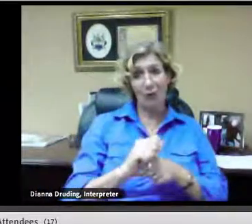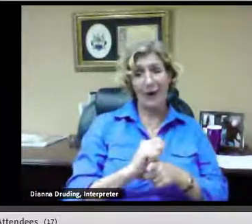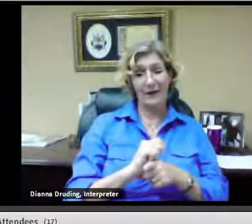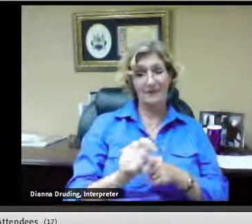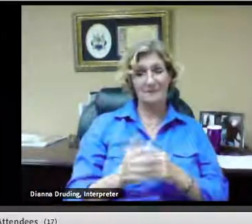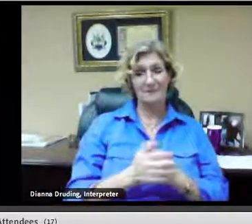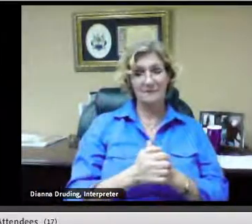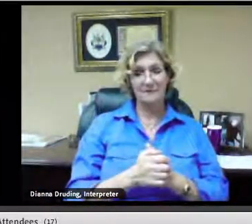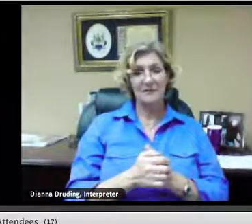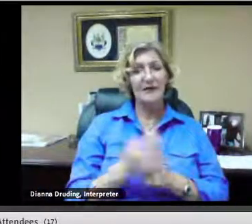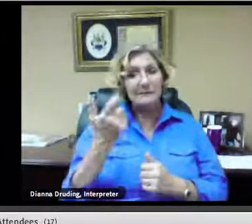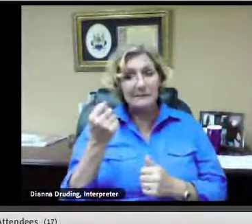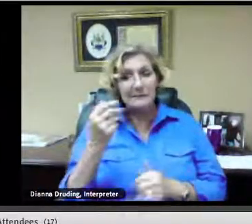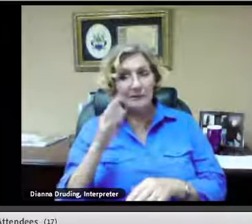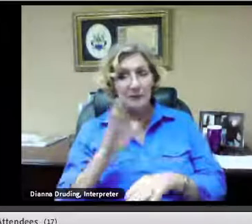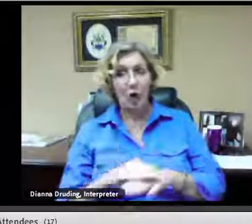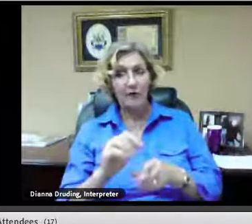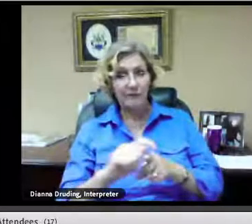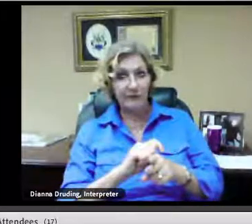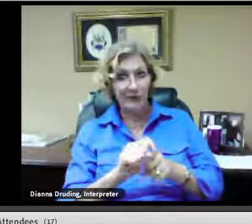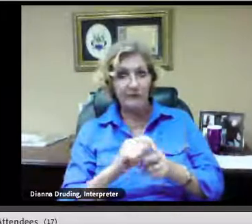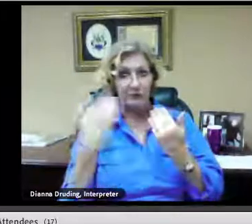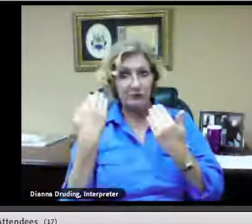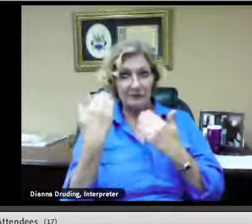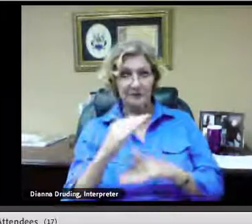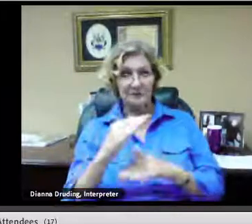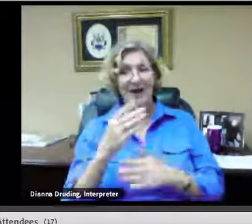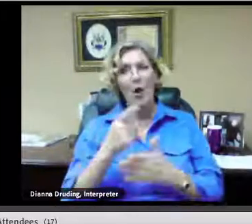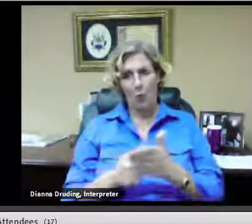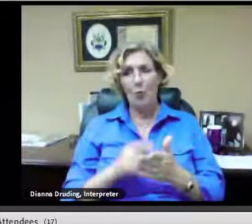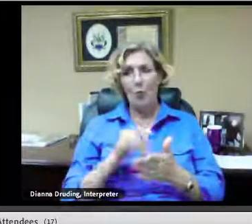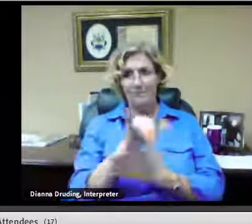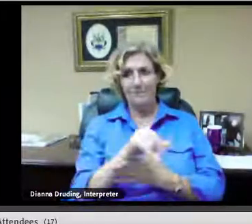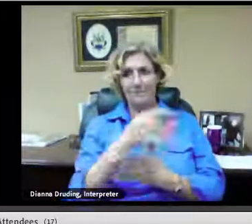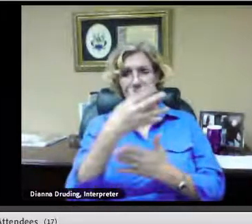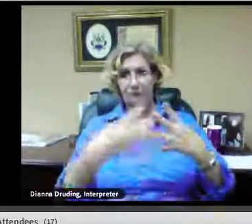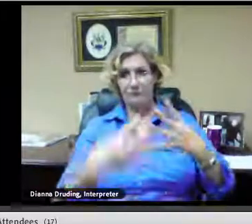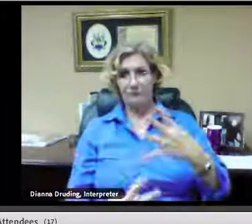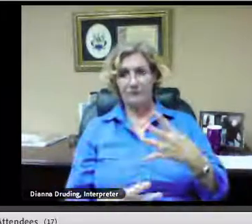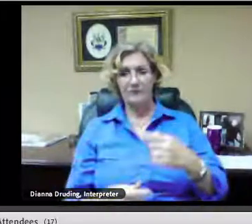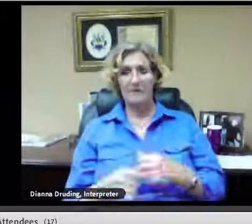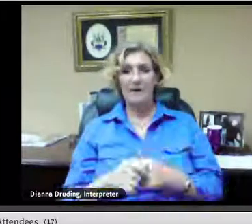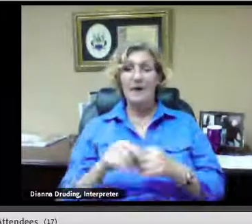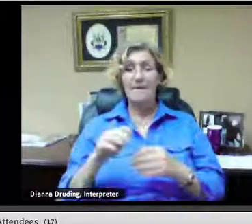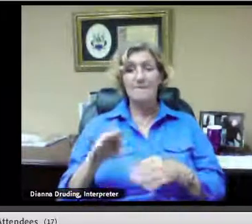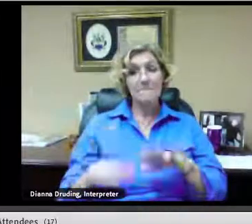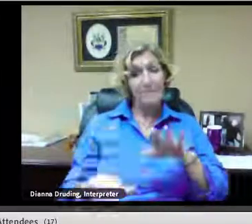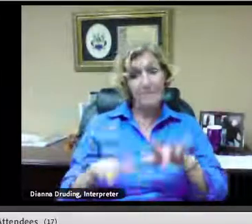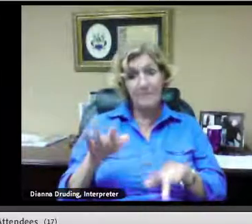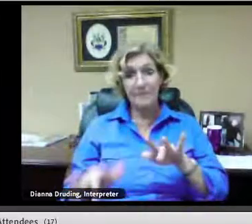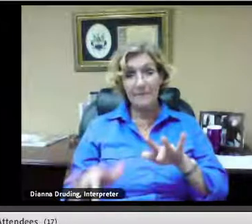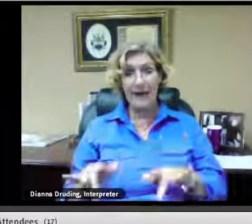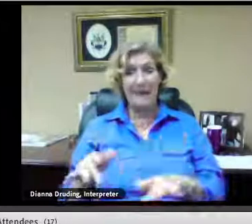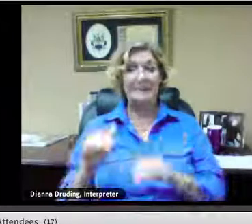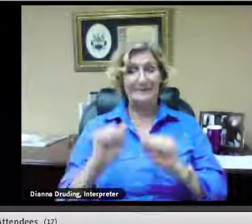it could be struggling with balance. They could be cognitive, could be, you know, depth perception or dimensional extremes, mental health.